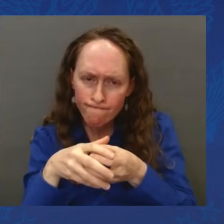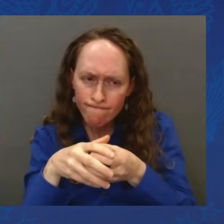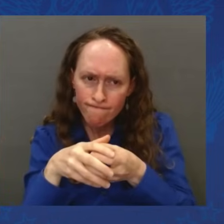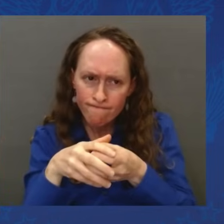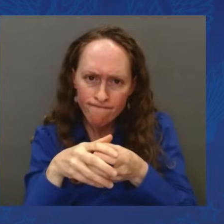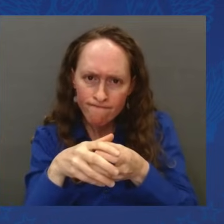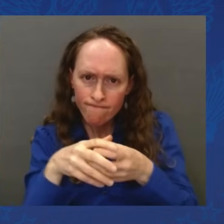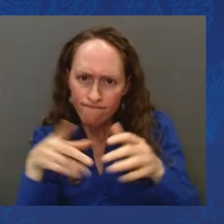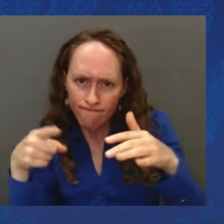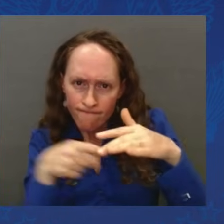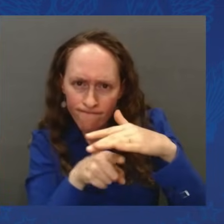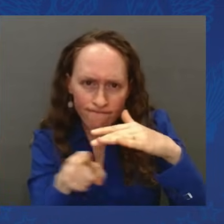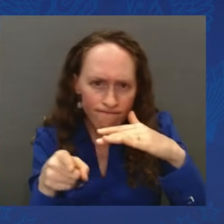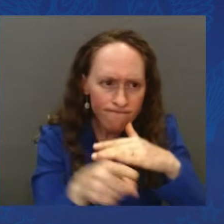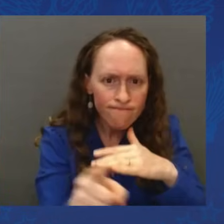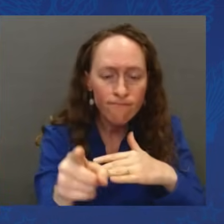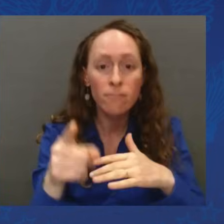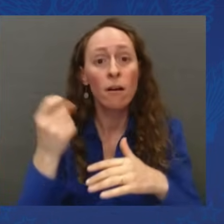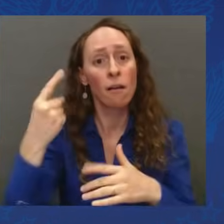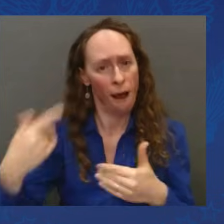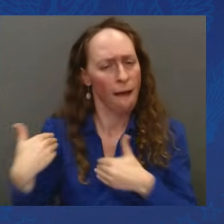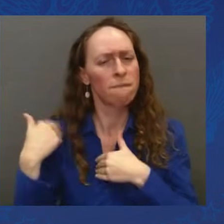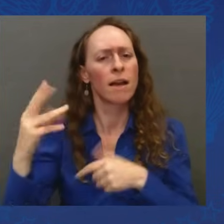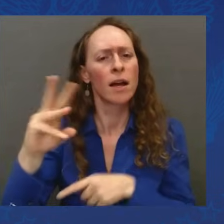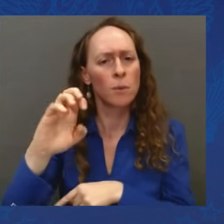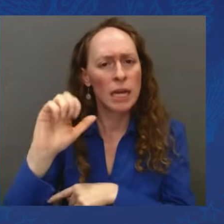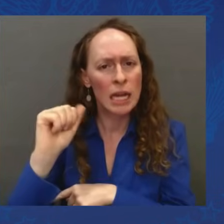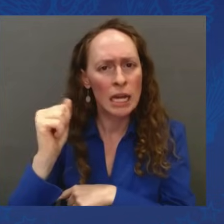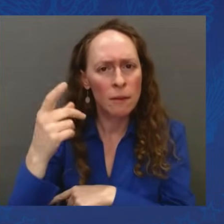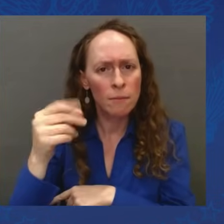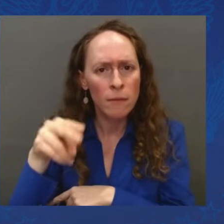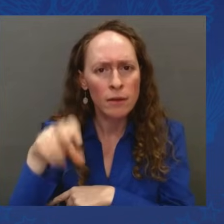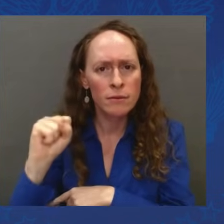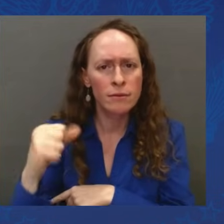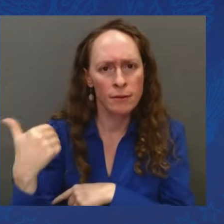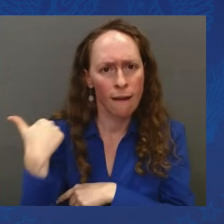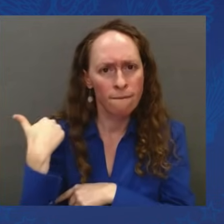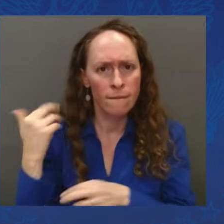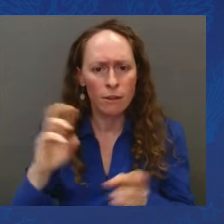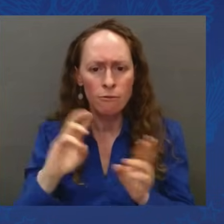They were told -- let me be precise.